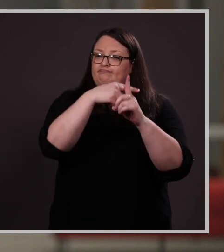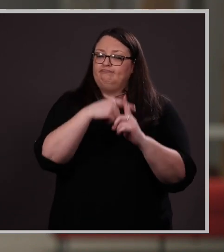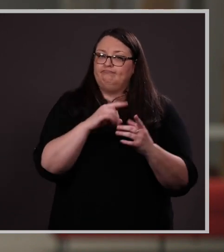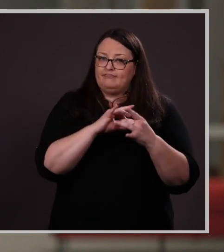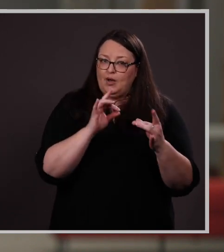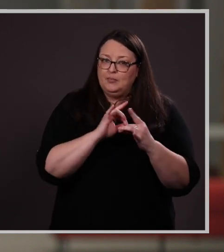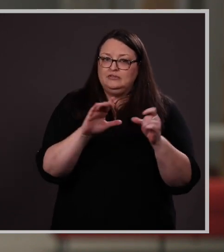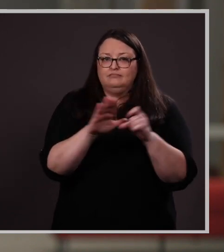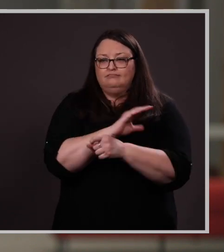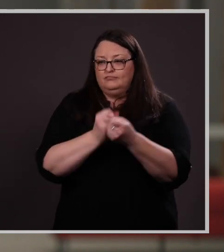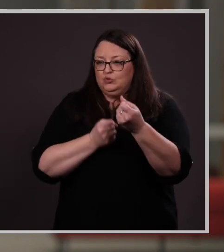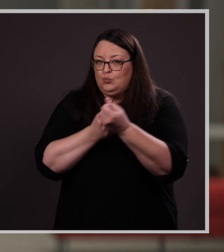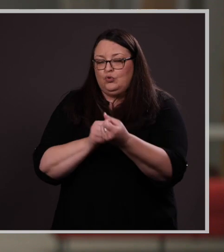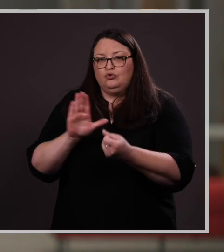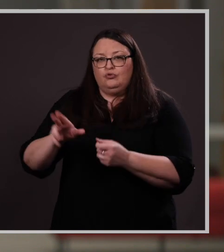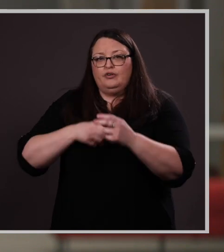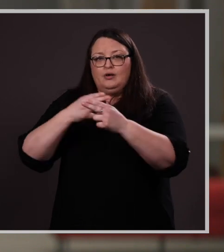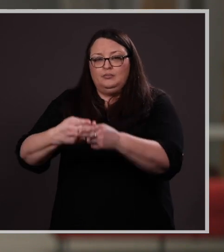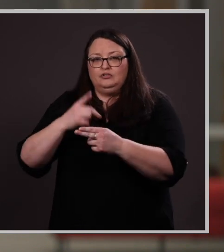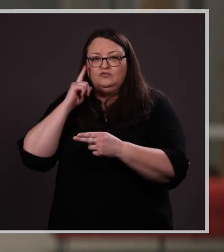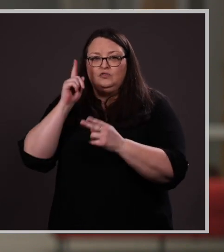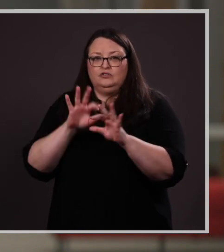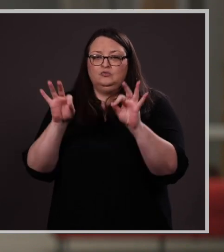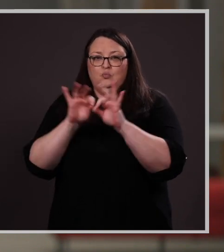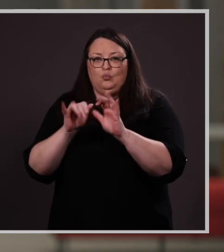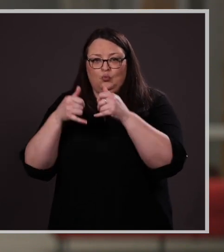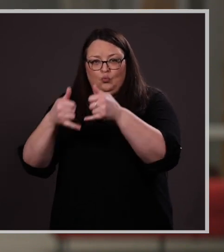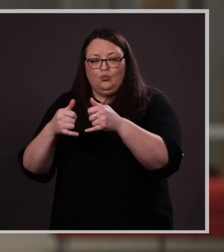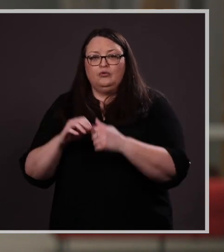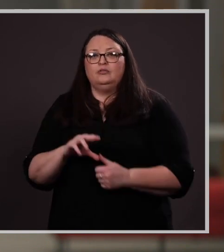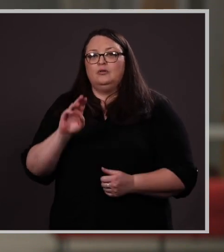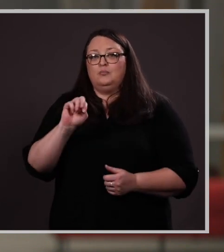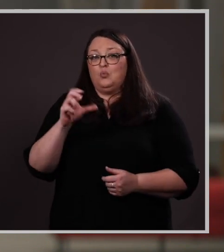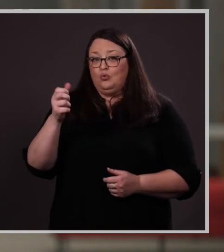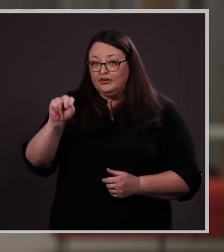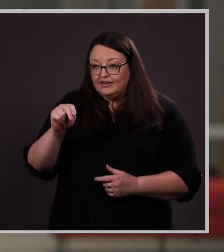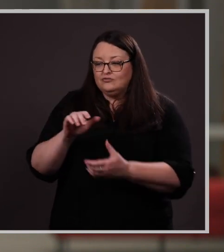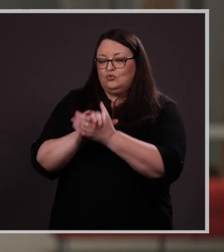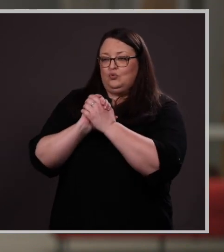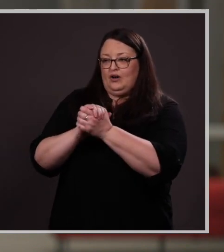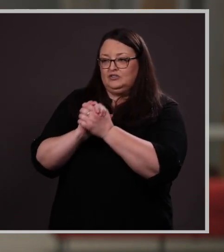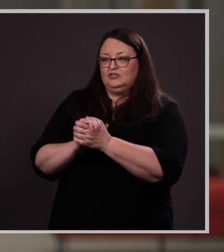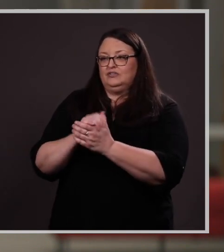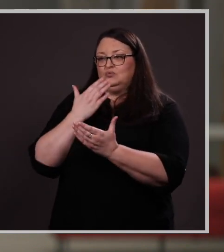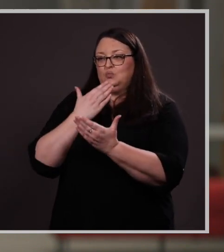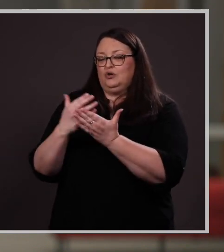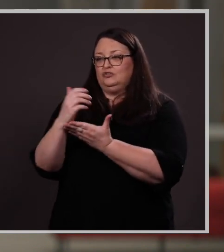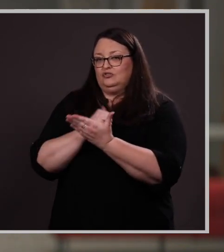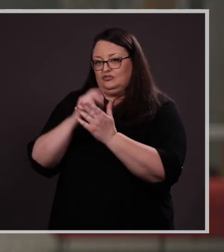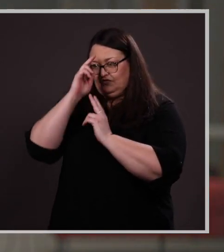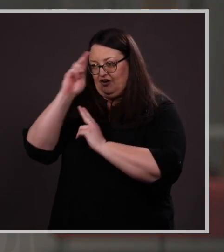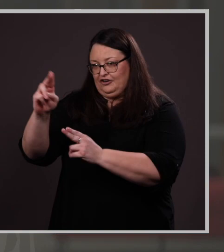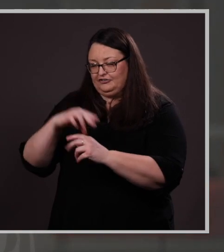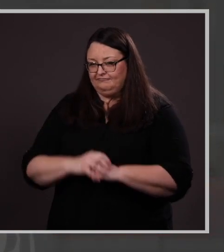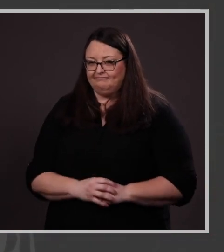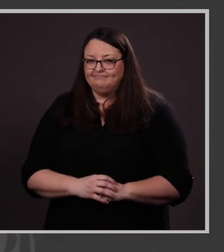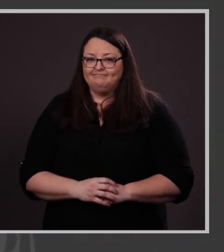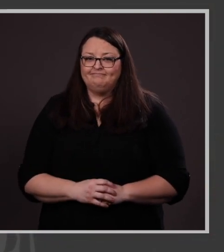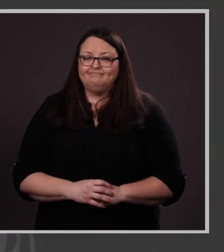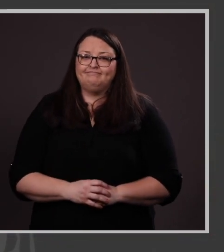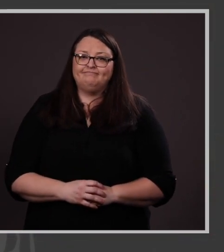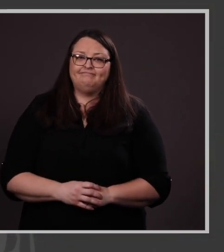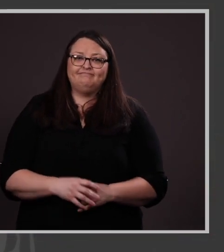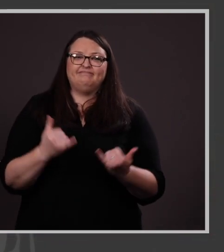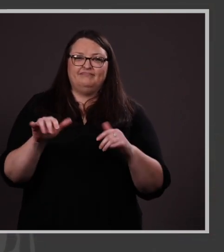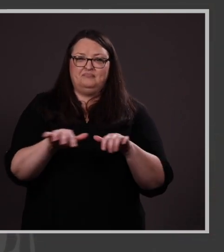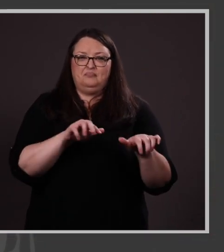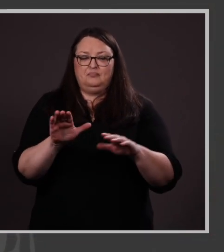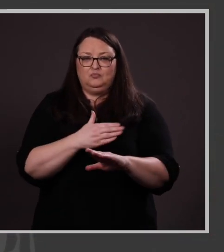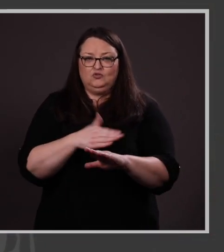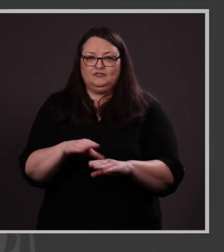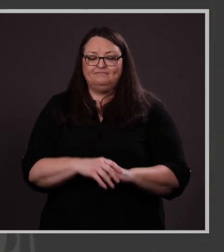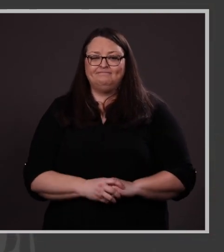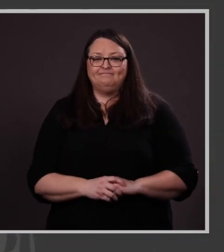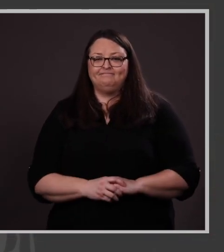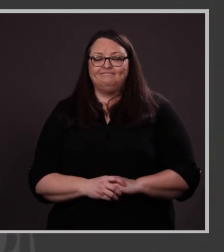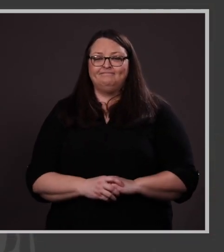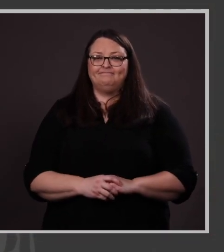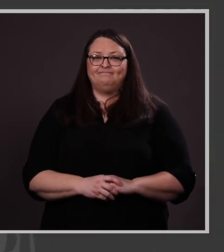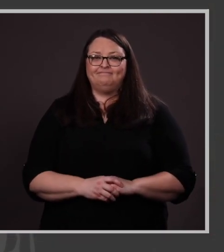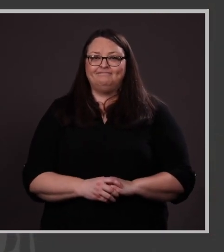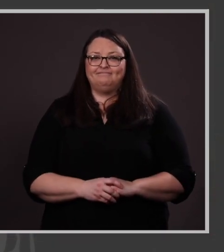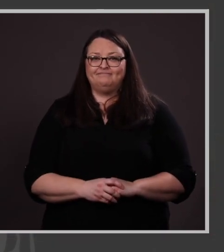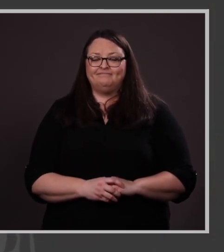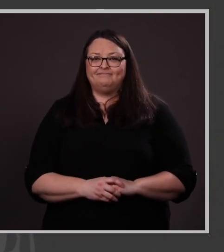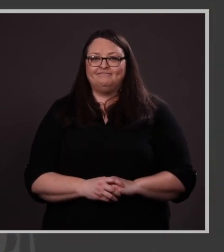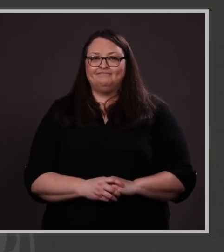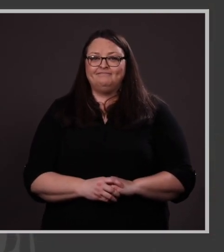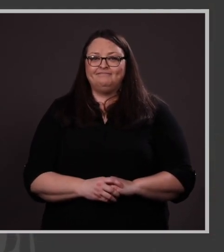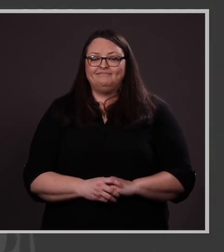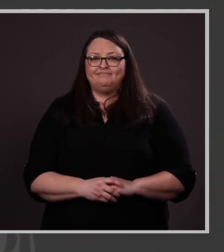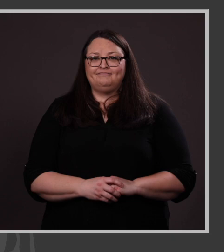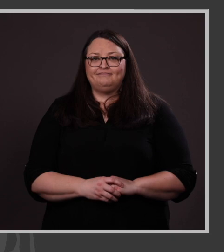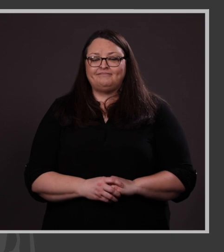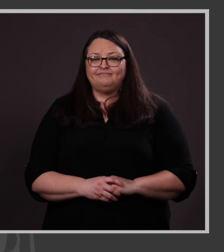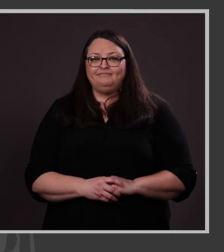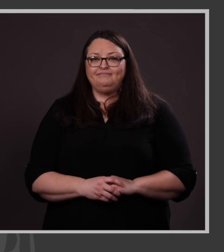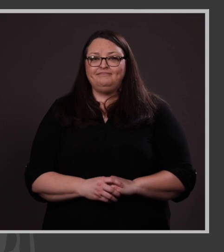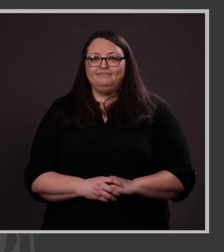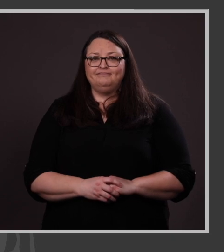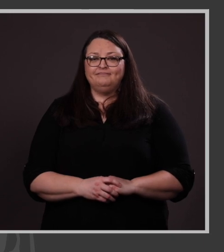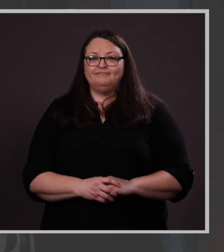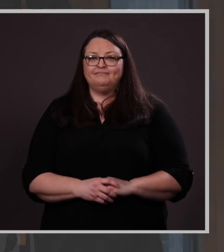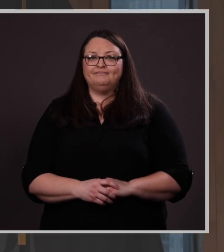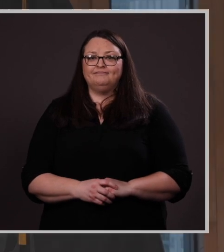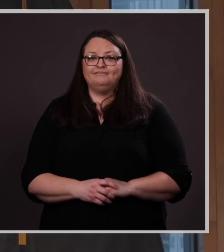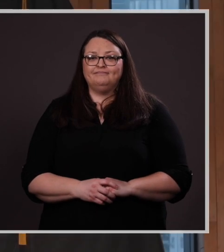supported her nomination for this award. Morgan, congratulations on this well-deserved honor.